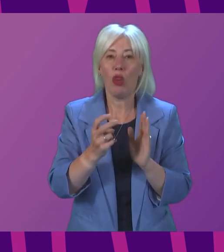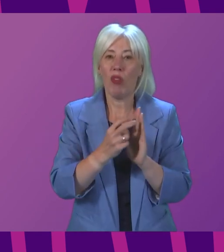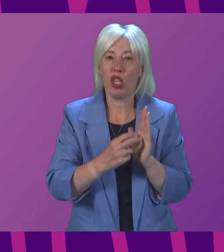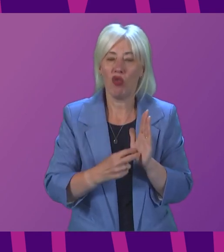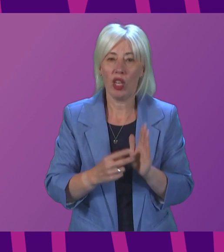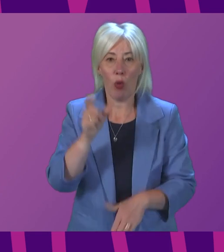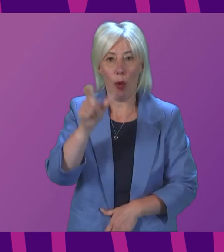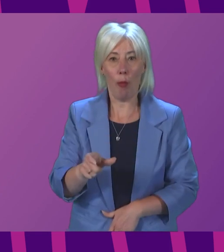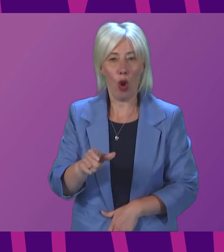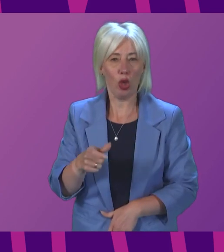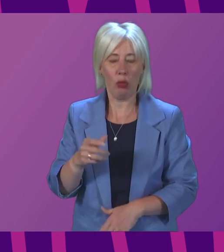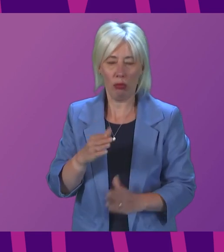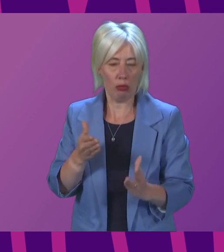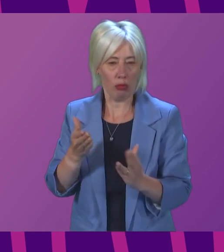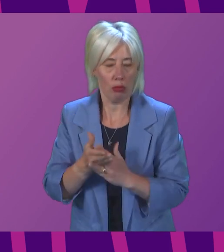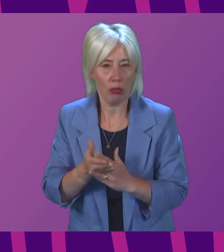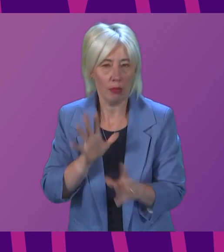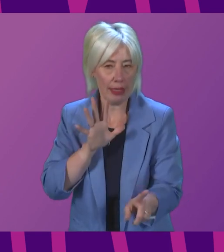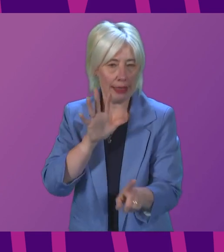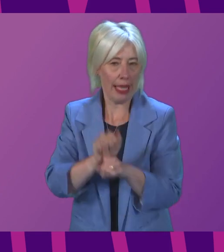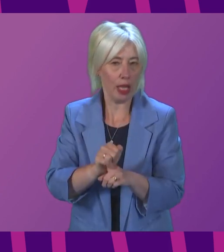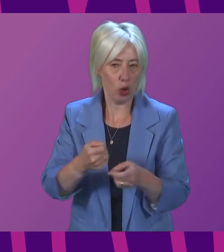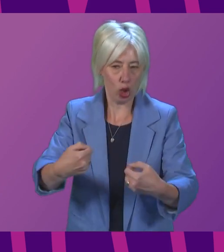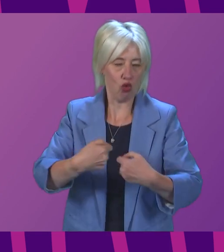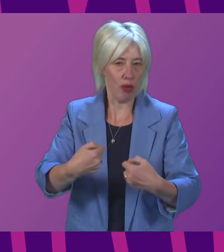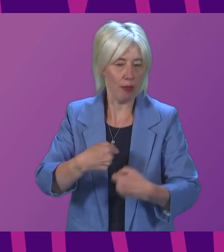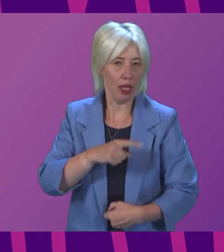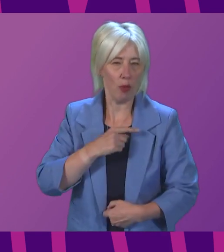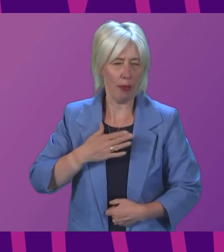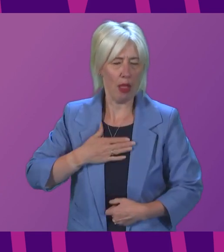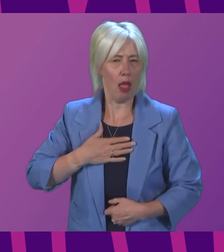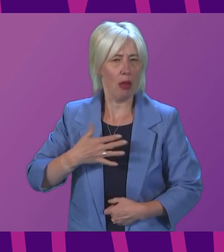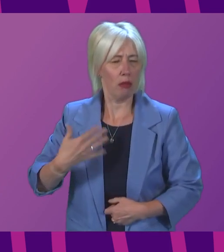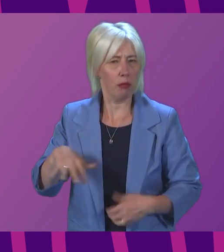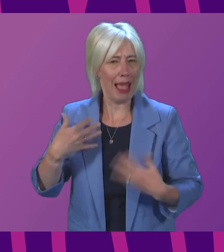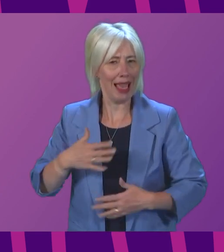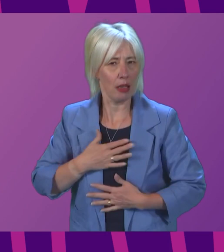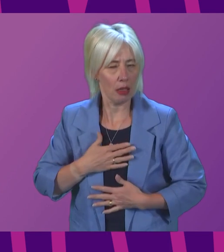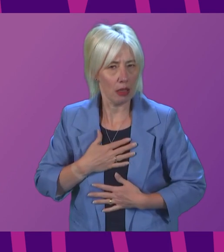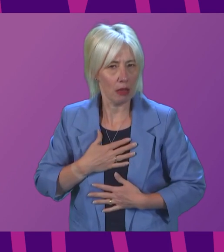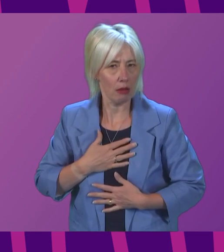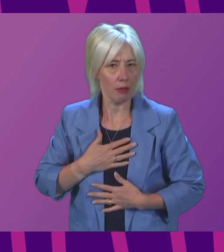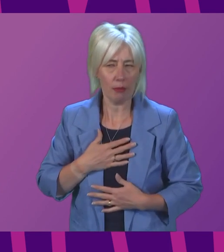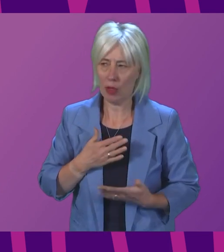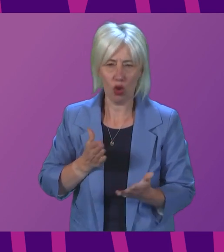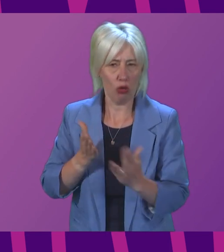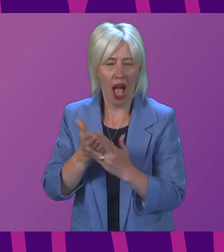suffering chest pains, could not access diagnosis and treatment due to the lack of a GP.